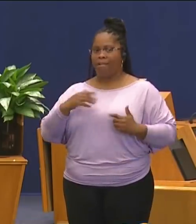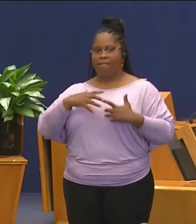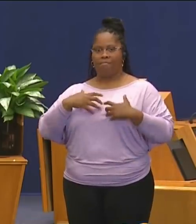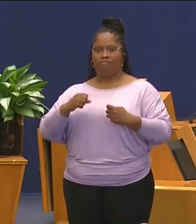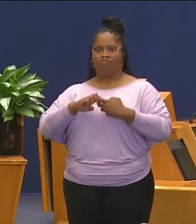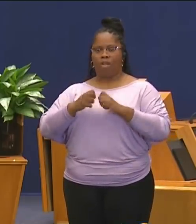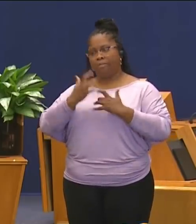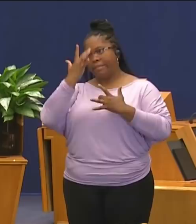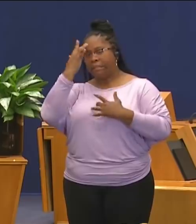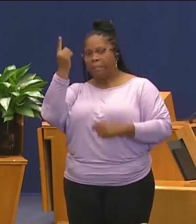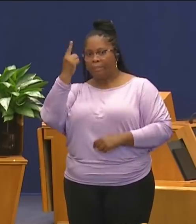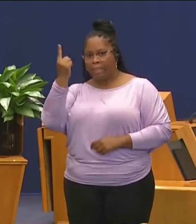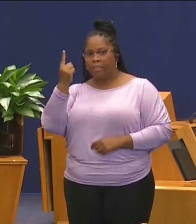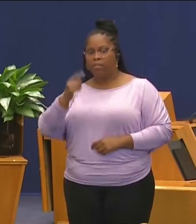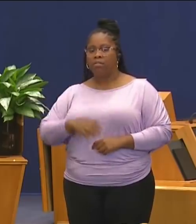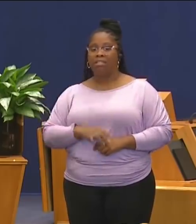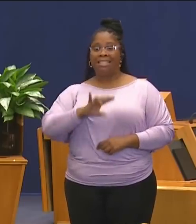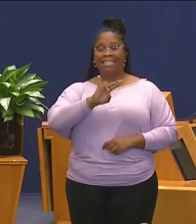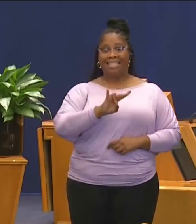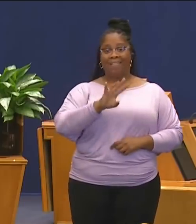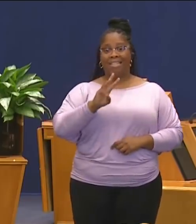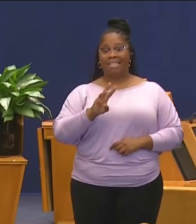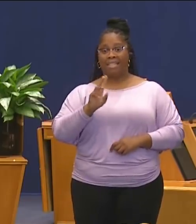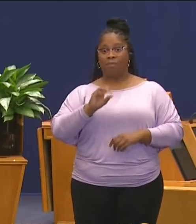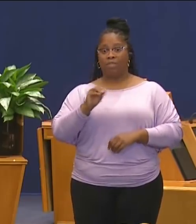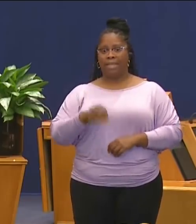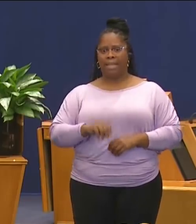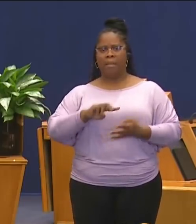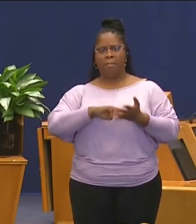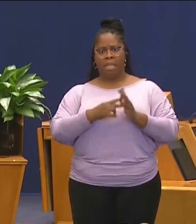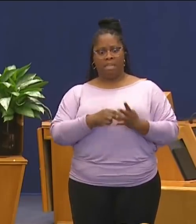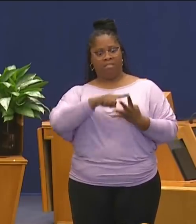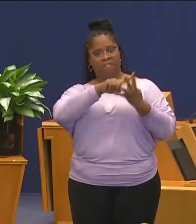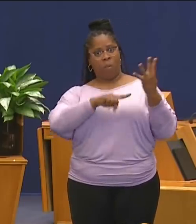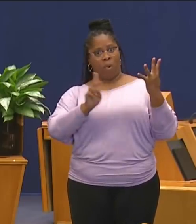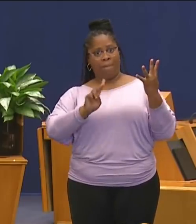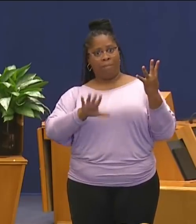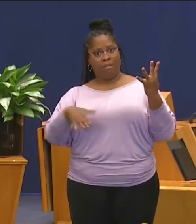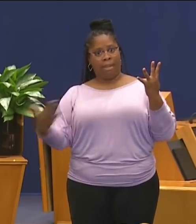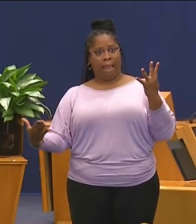NOT NEED MONO TO KNOW THIS FACT. DR. BARBARA FERRER: 83 PERCENT OF THE PEOPLE WHO